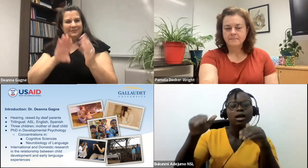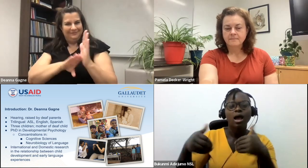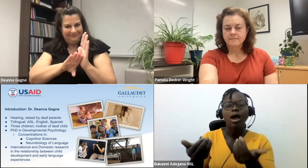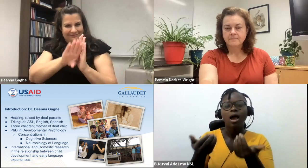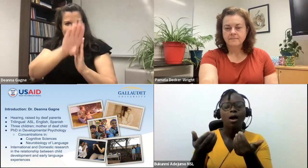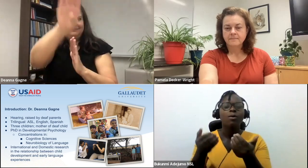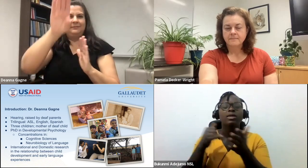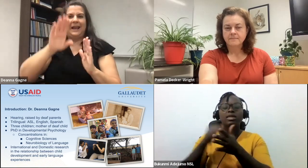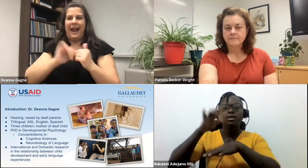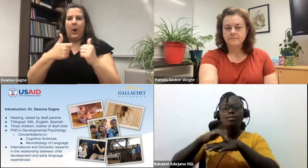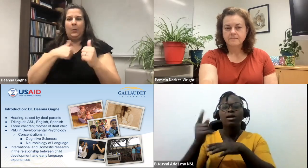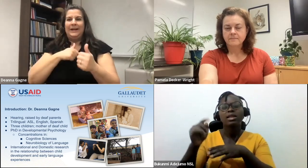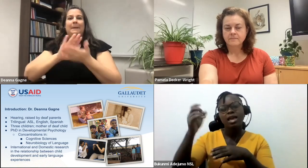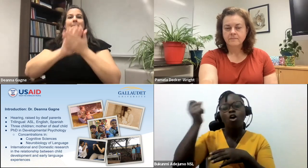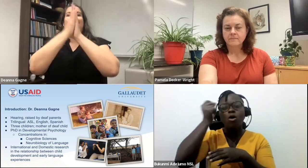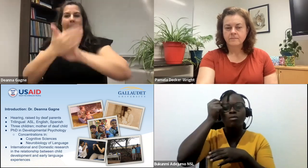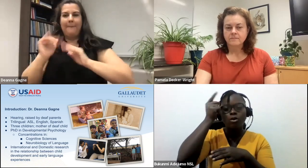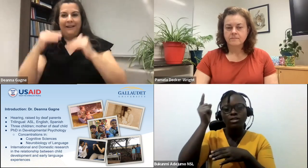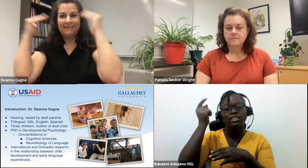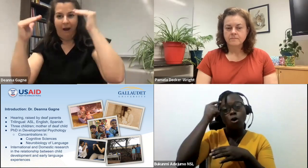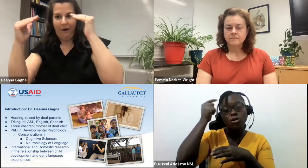I mean structure of language and language acquisition.